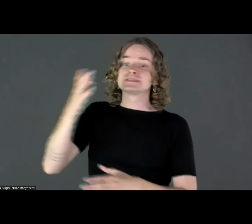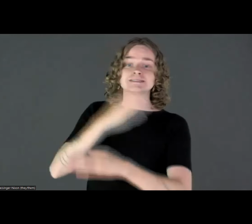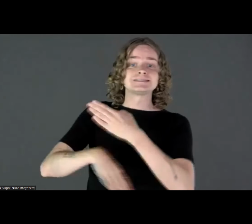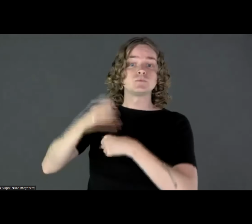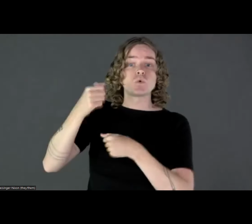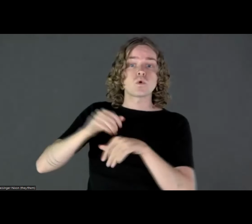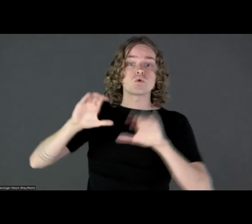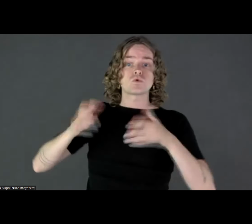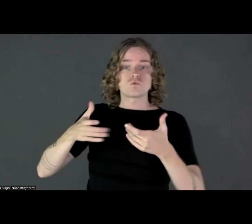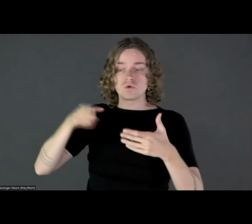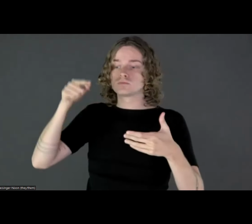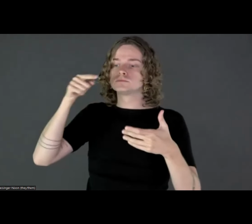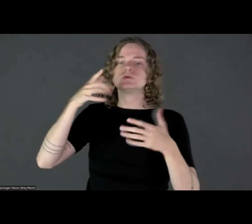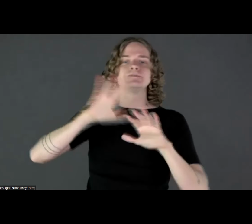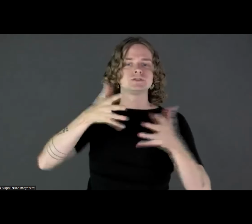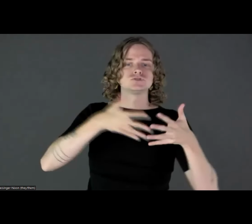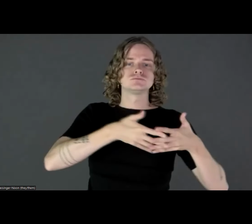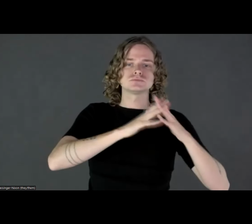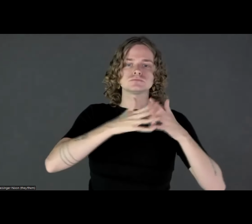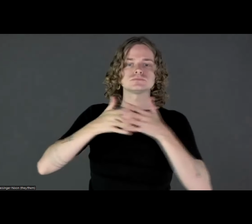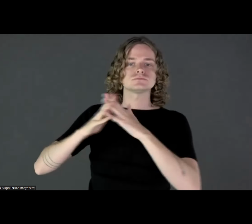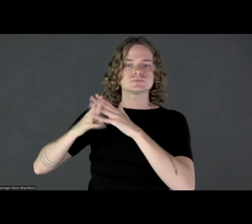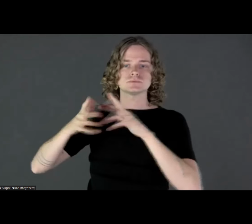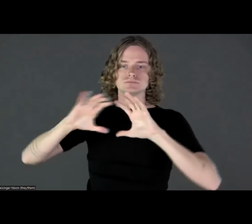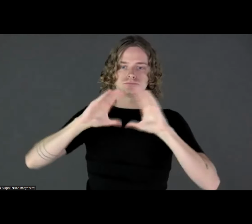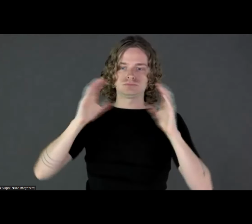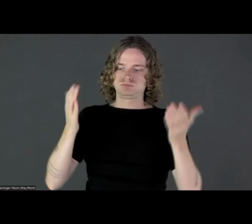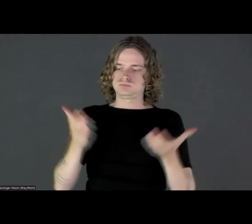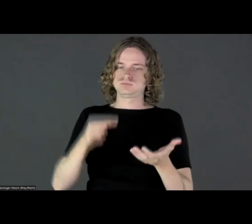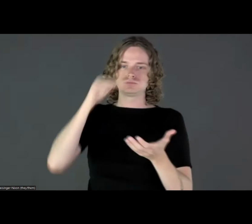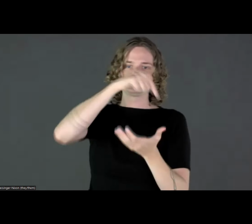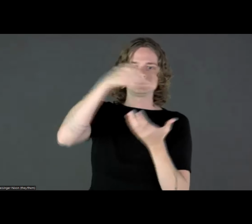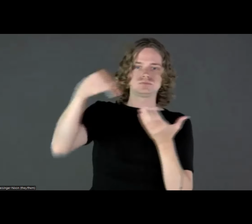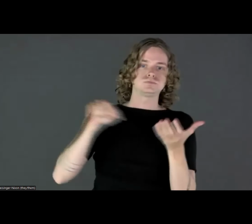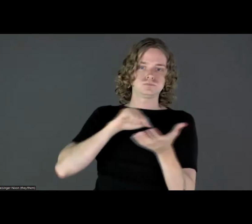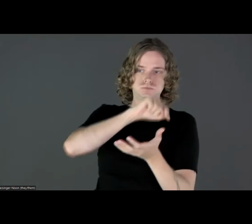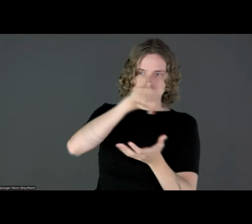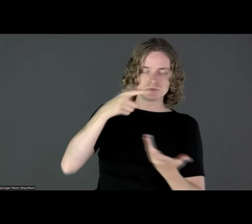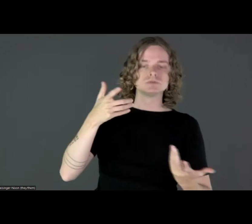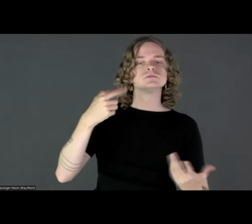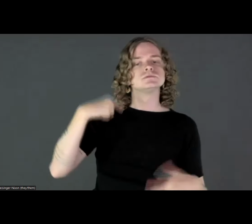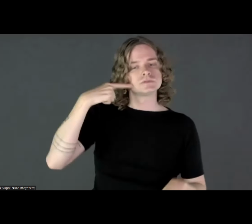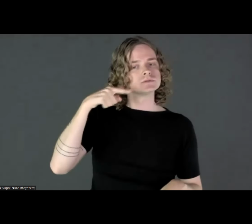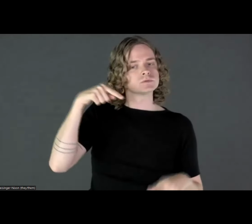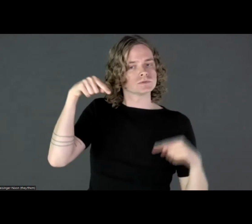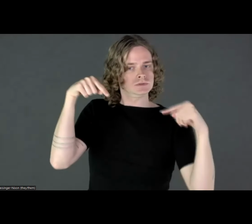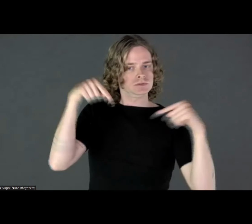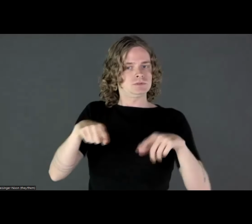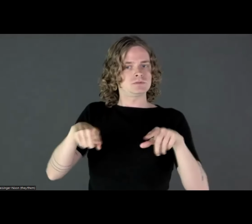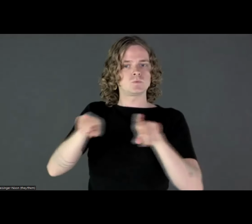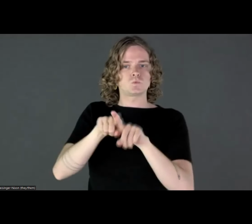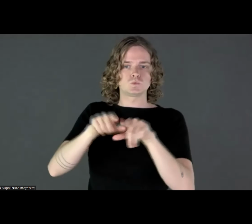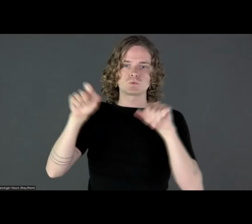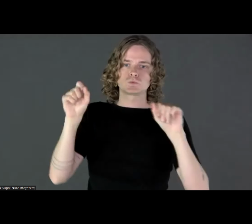in some countries, which we hope can be also a mechanism that, you know, can flourish and be,